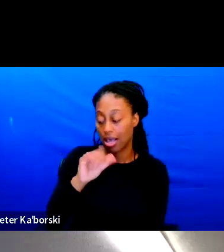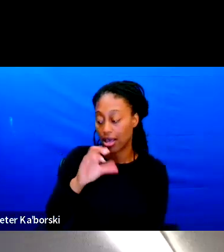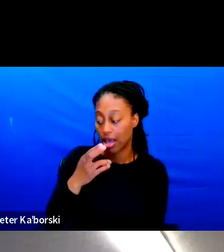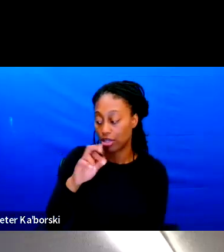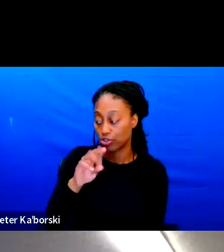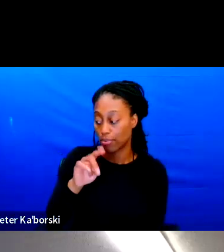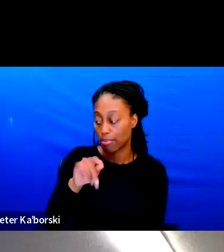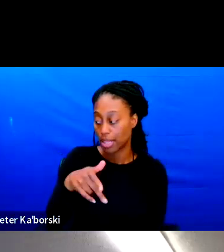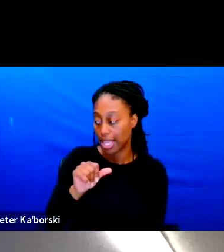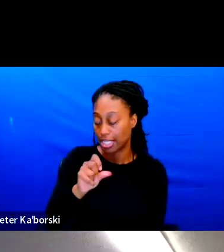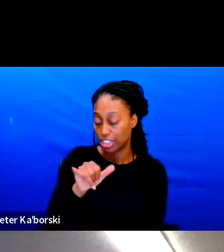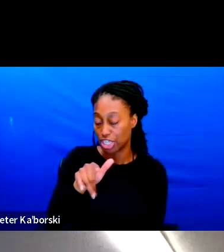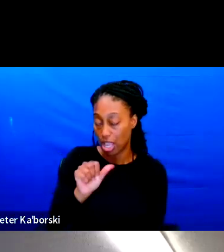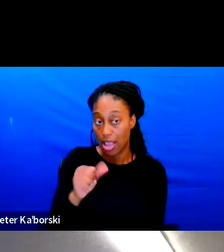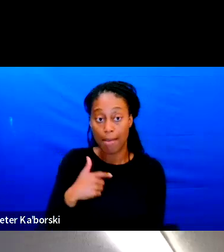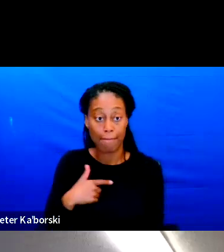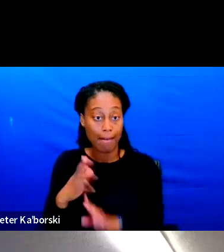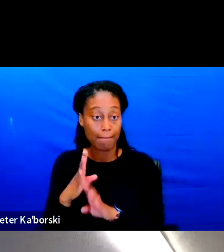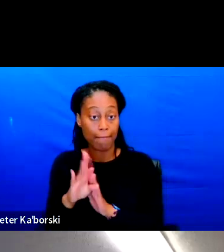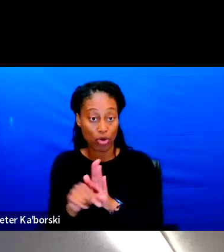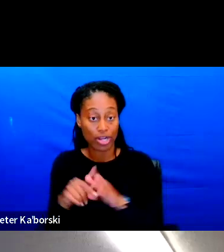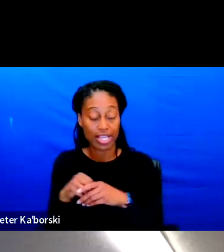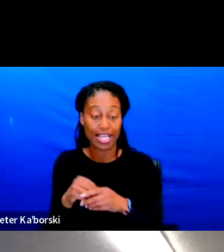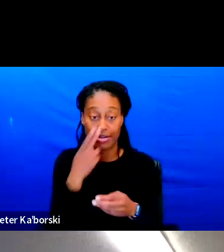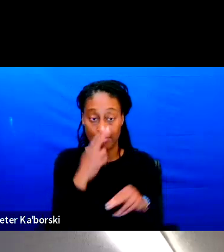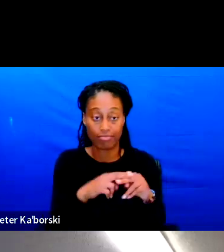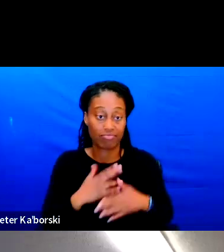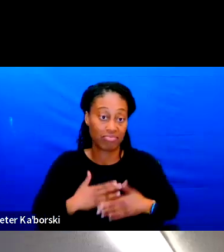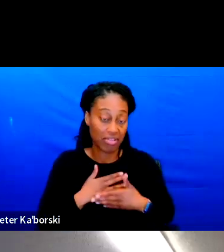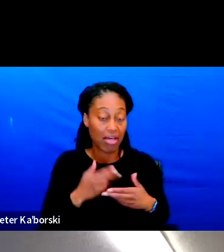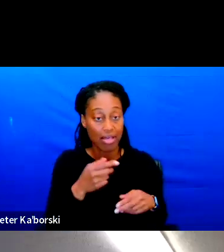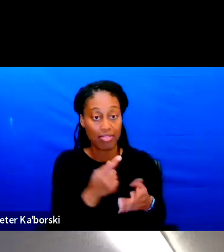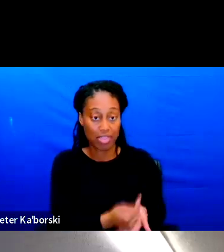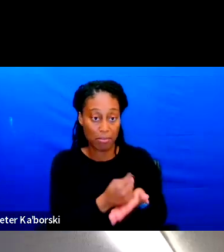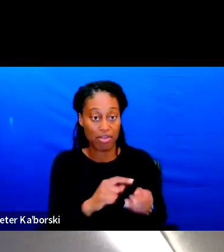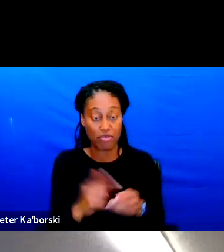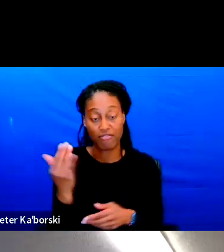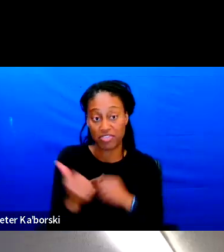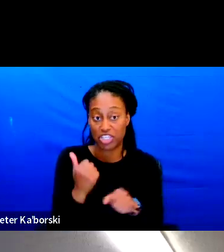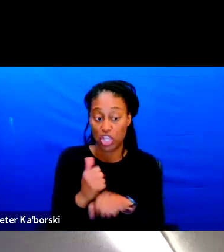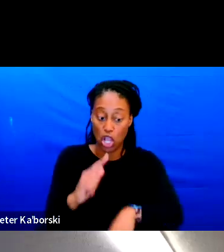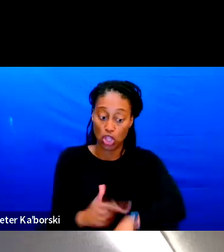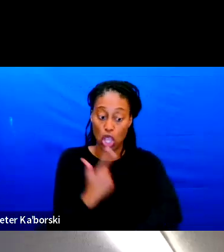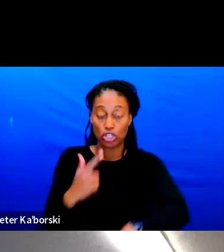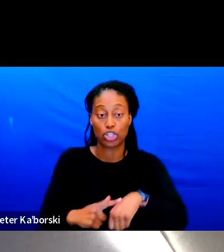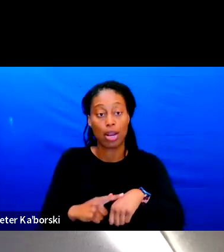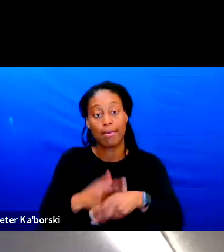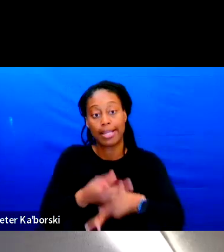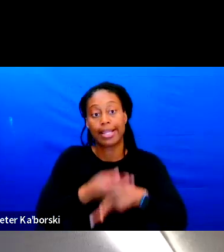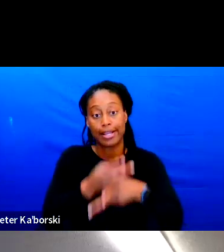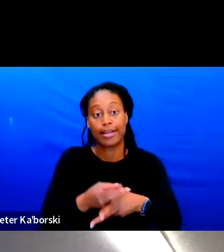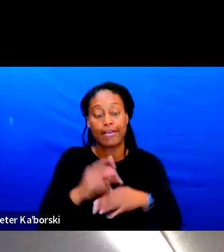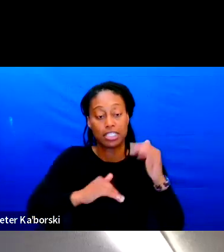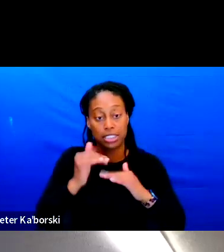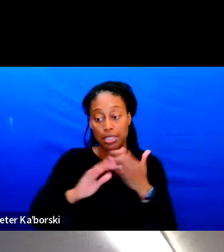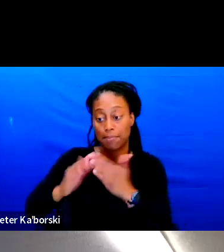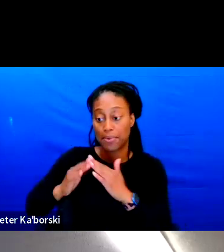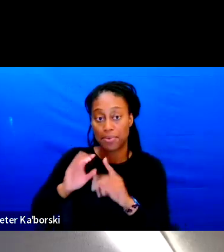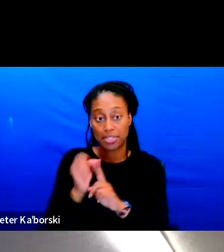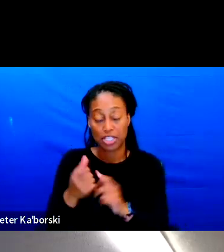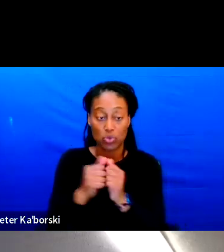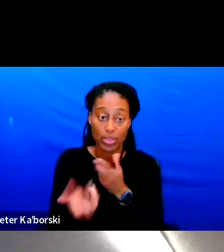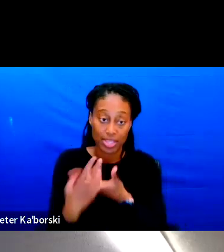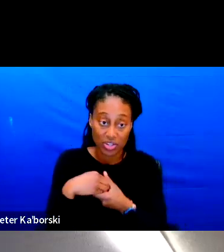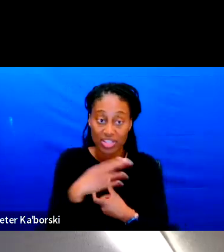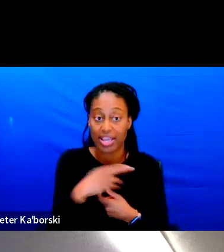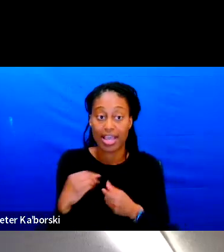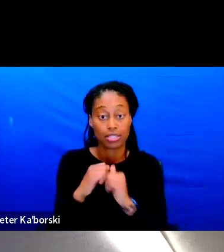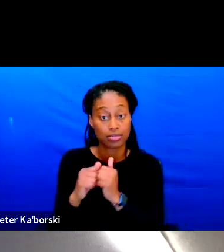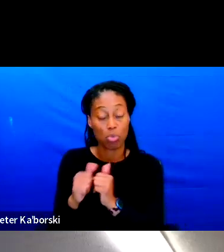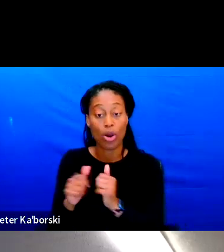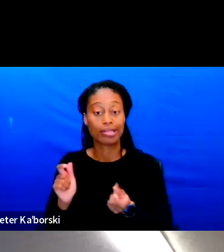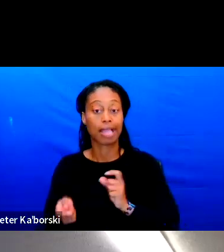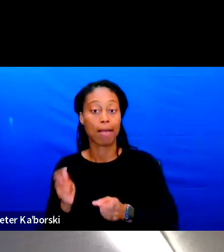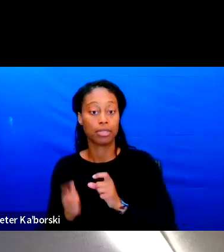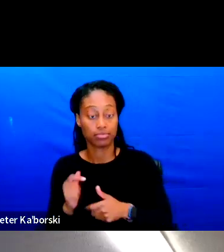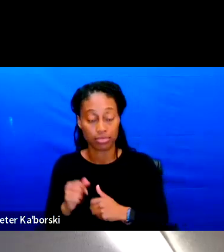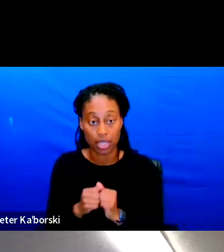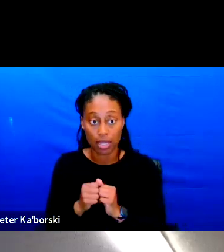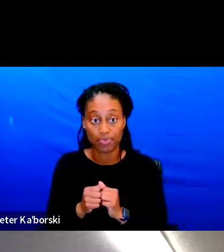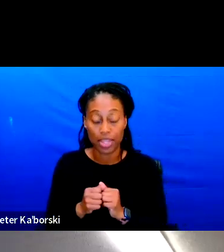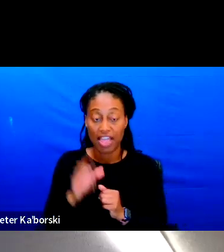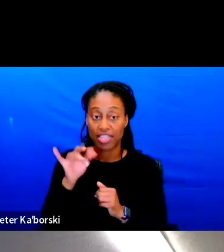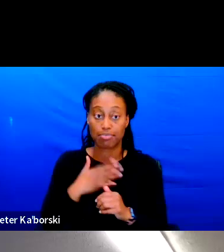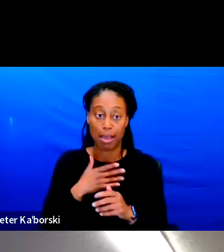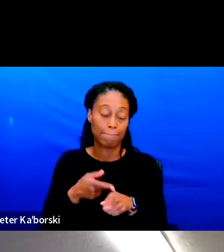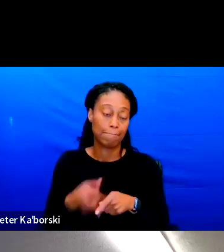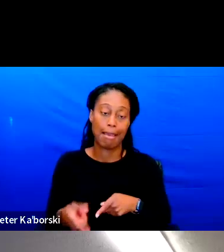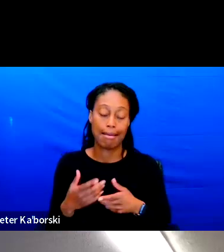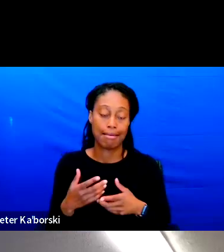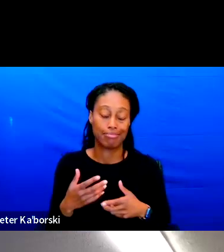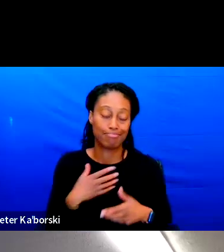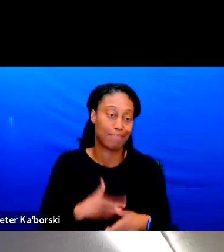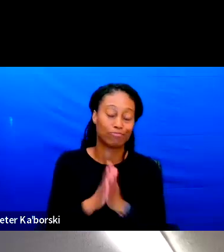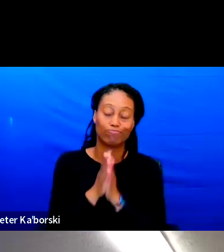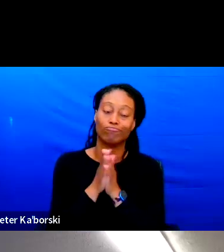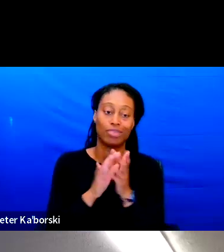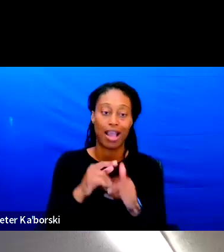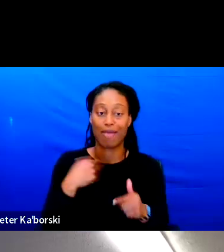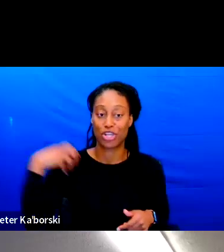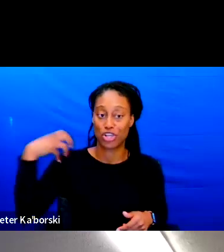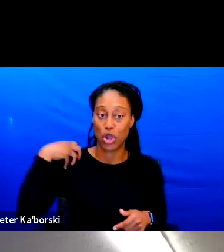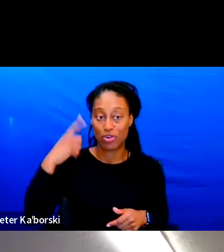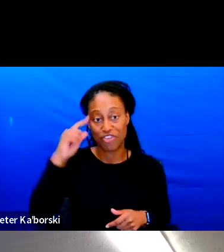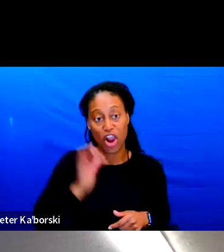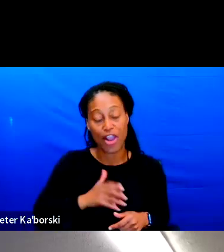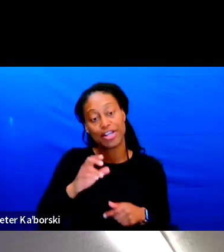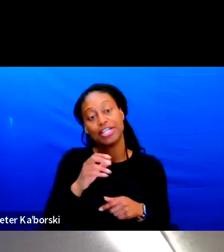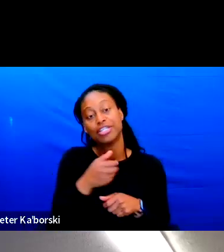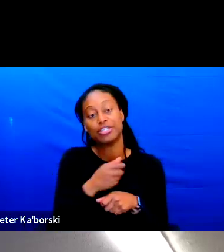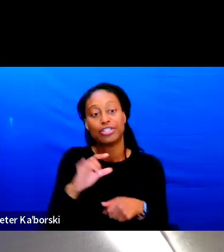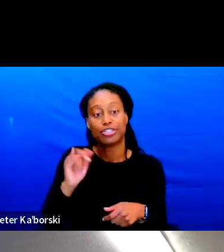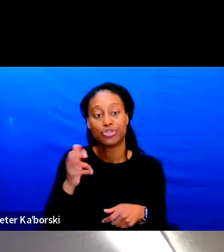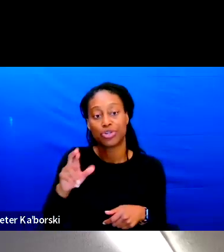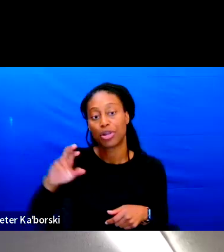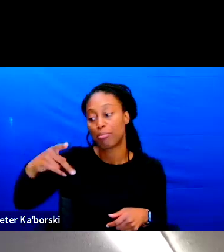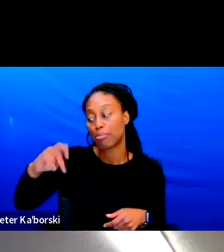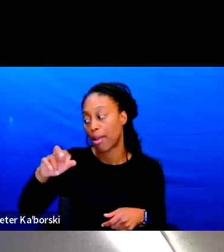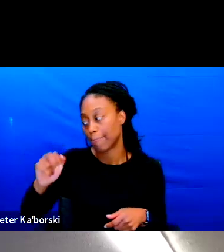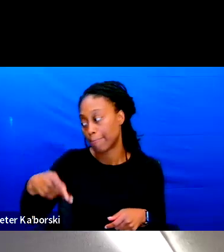Adam Ayers w/ APRIL: My background is been in recreation therapy for the past 15 years working in long term care facilities and community settings with inclusion and adapted sports, which is, one of my main passions. I'm a coach for our junior prep team, Cincinnati Dragons. We just competed in the